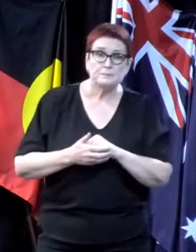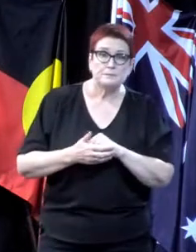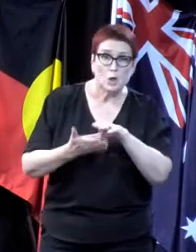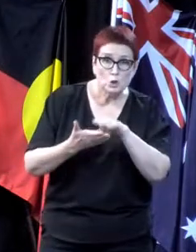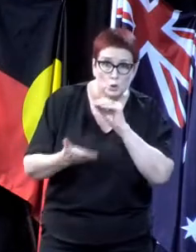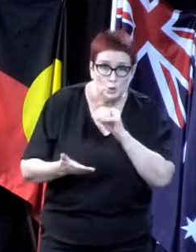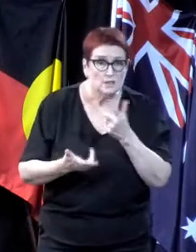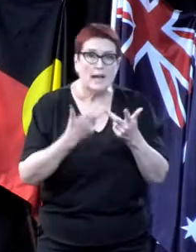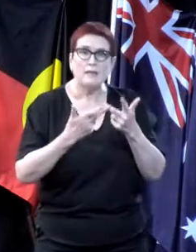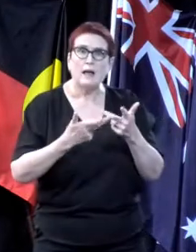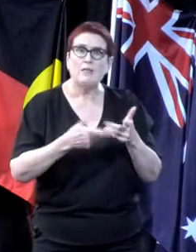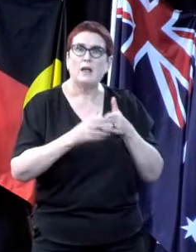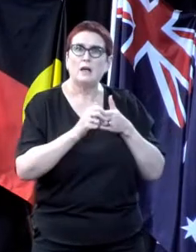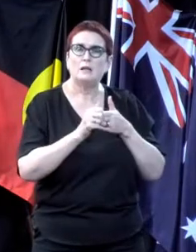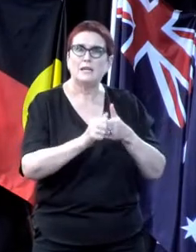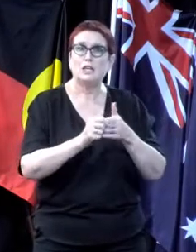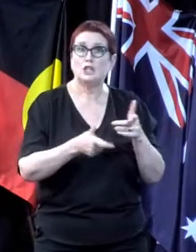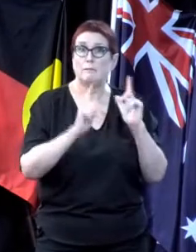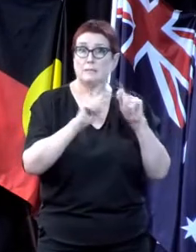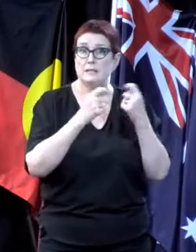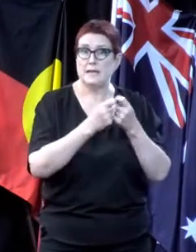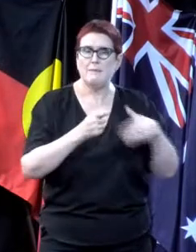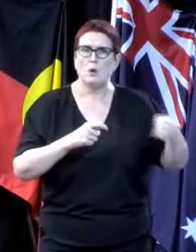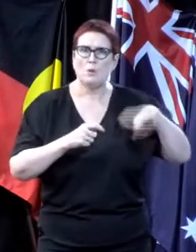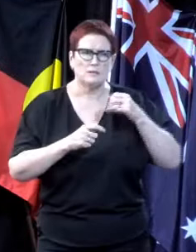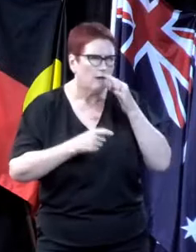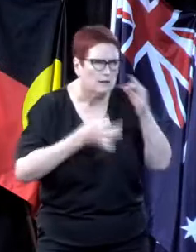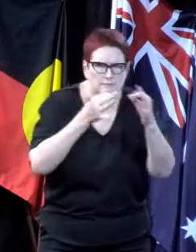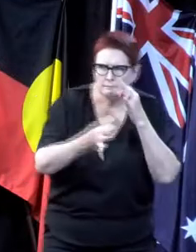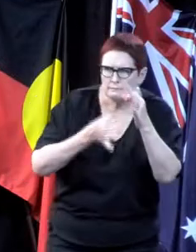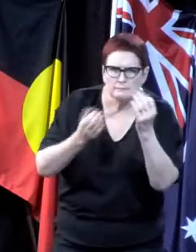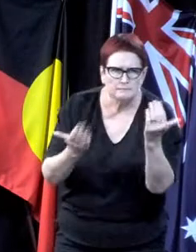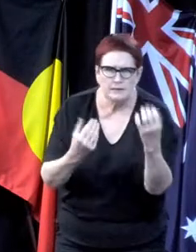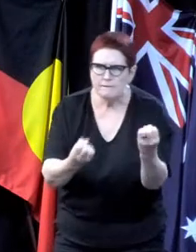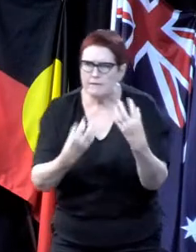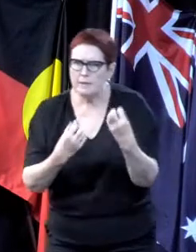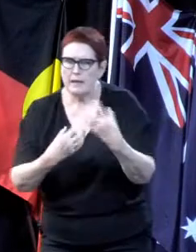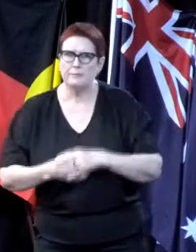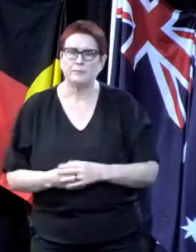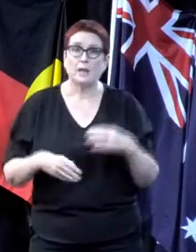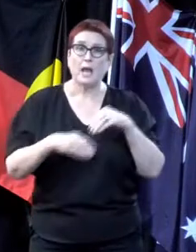leadership team and whole staff. It included the planning for co-teaching and professional development